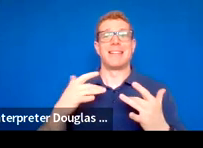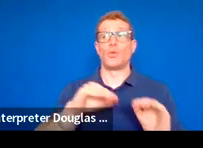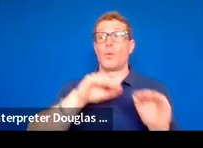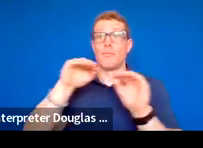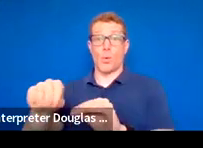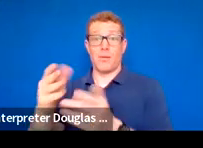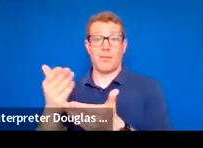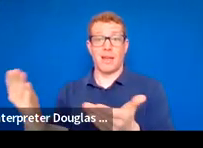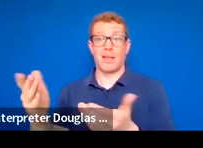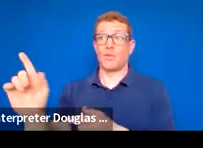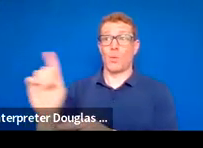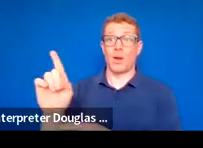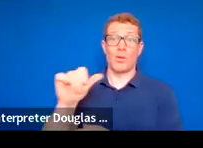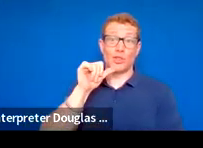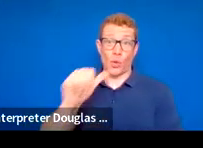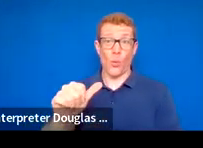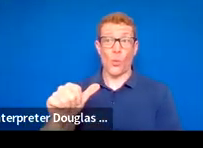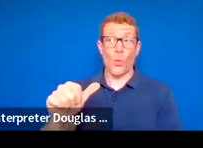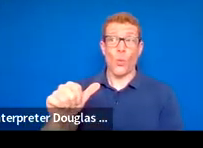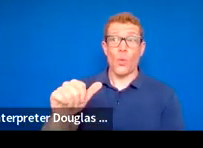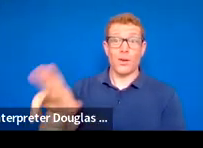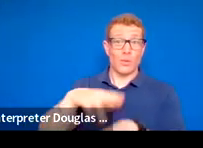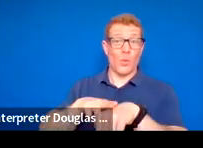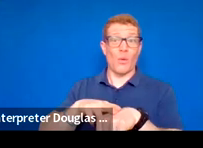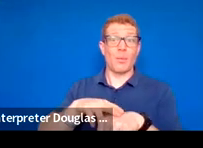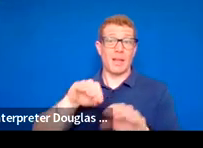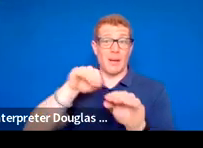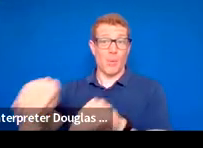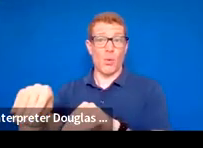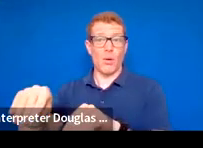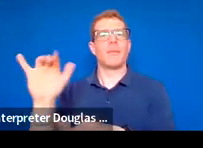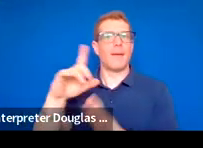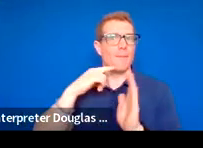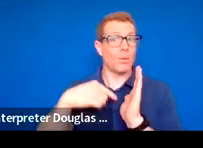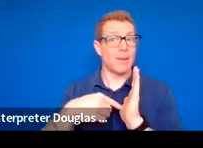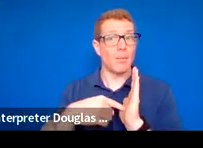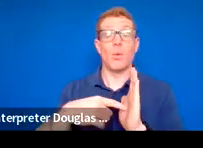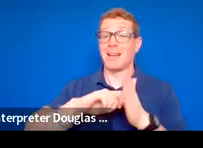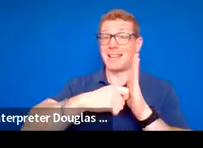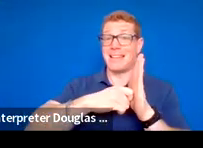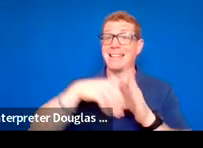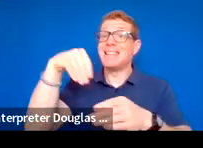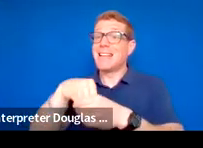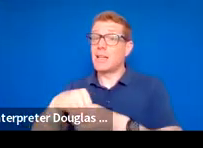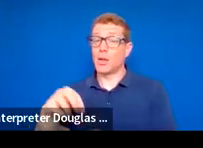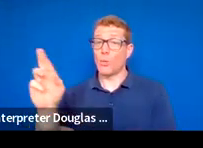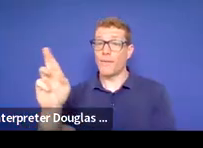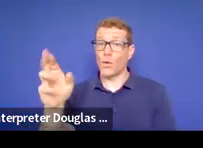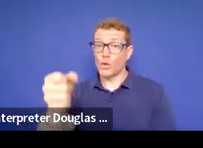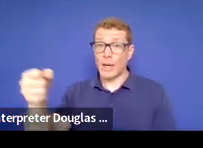Keys in the refrigerator let's see what's another one?